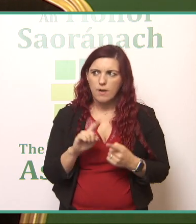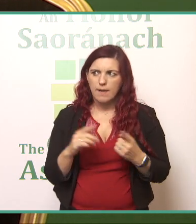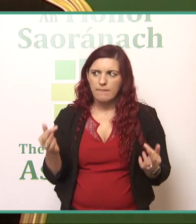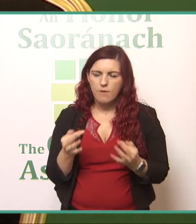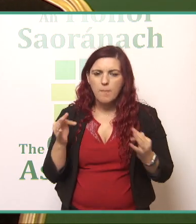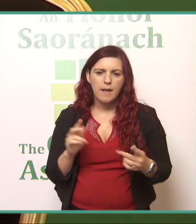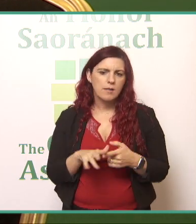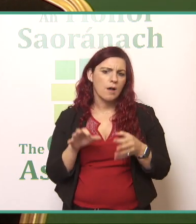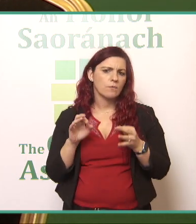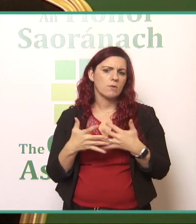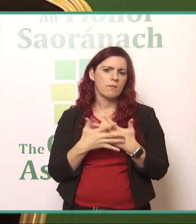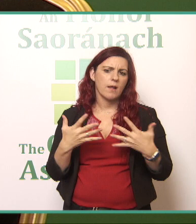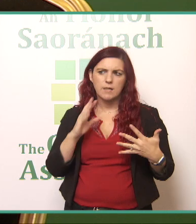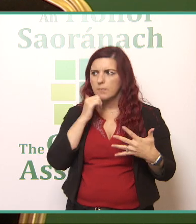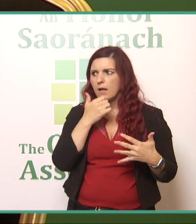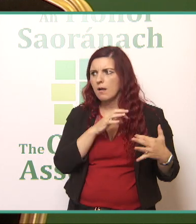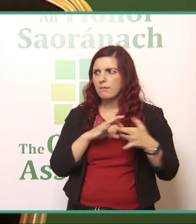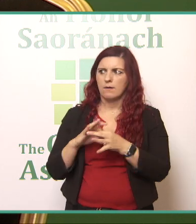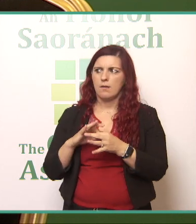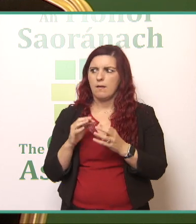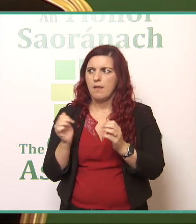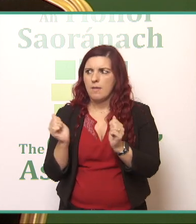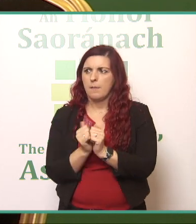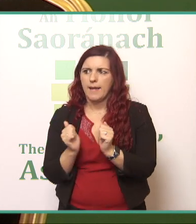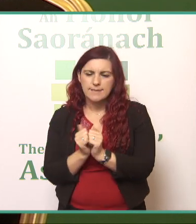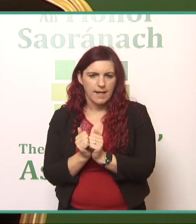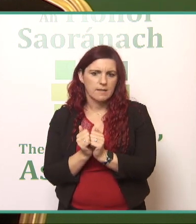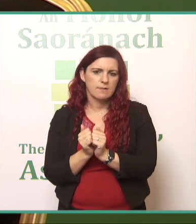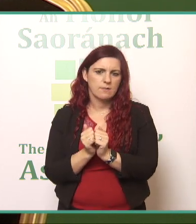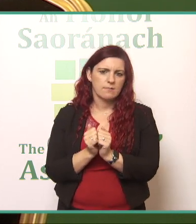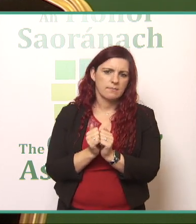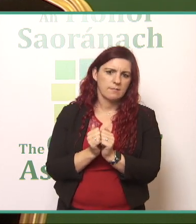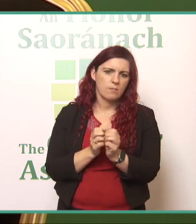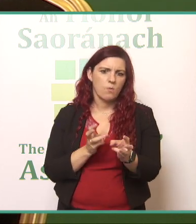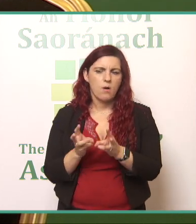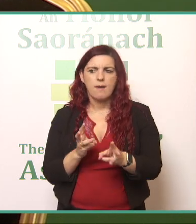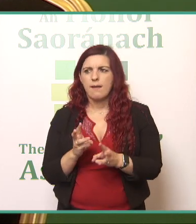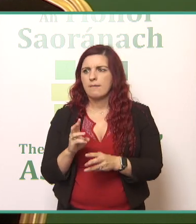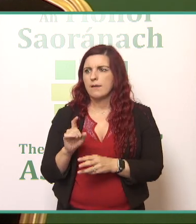course a lot of that is down to the you know the leading work that James and and Brandon started